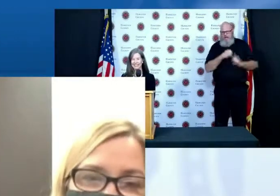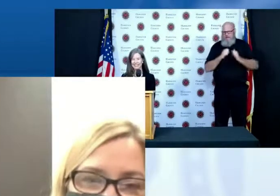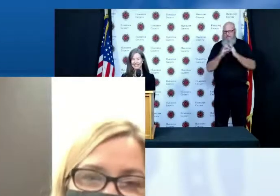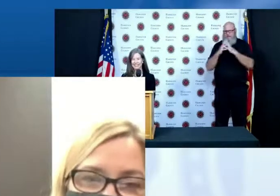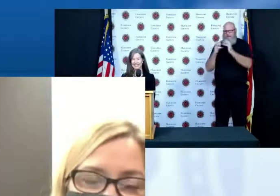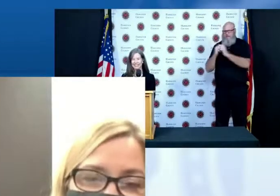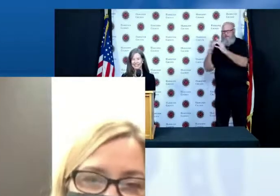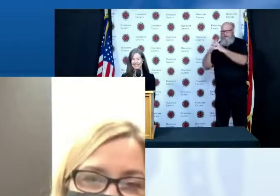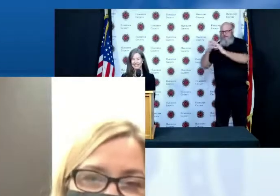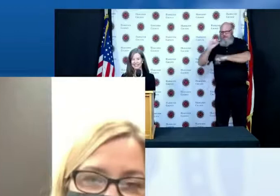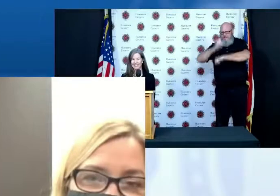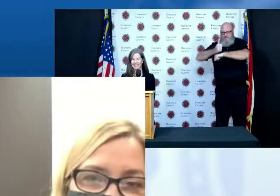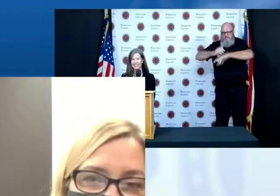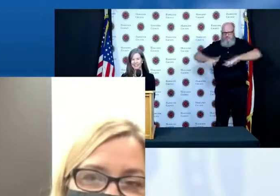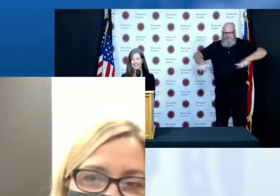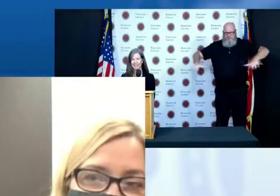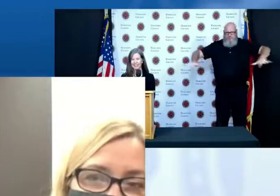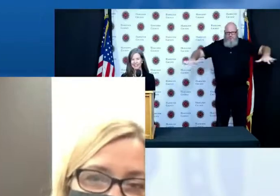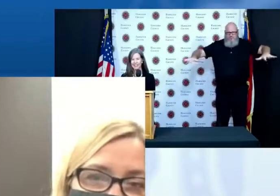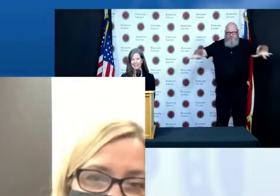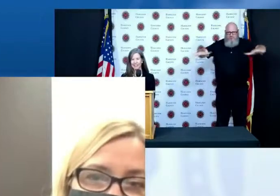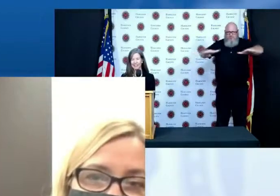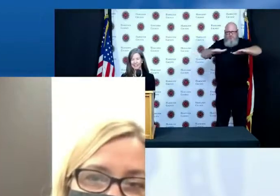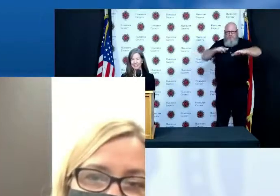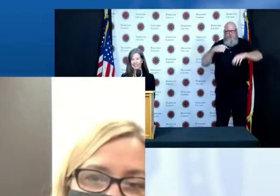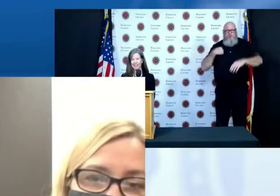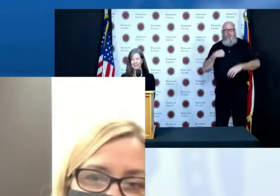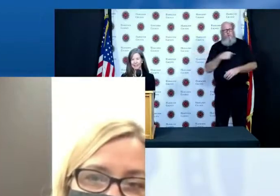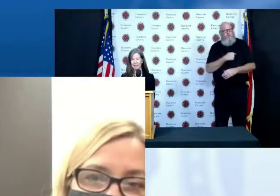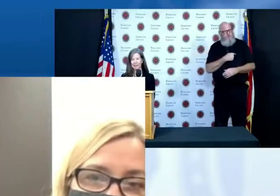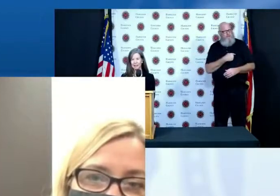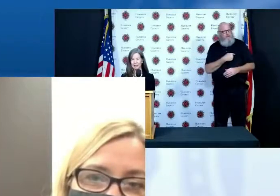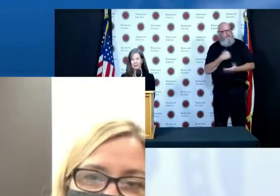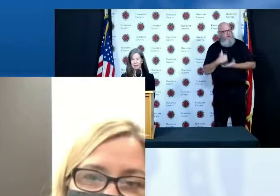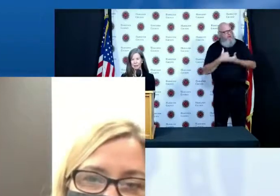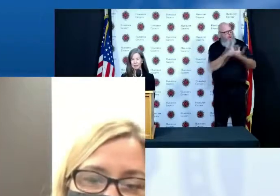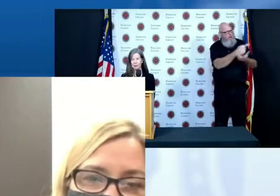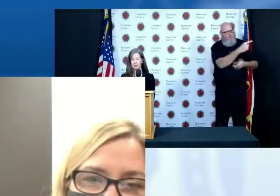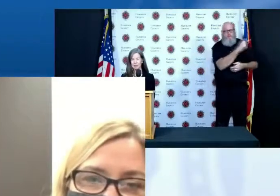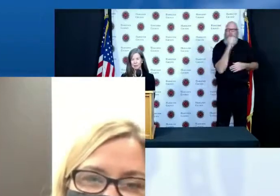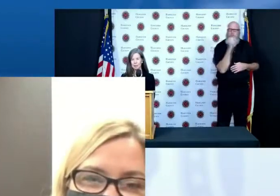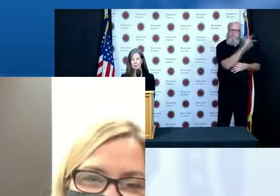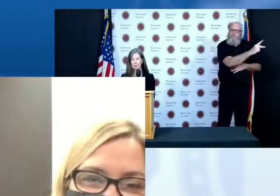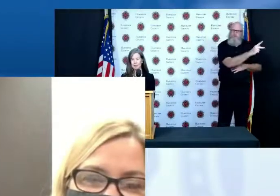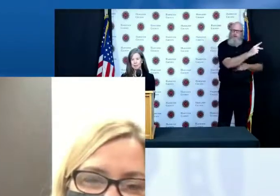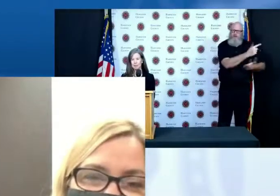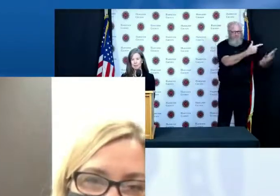were going to make them work for social distancing so this is kind of a way to help pay back some